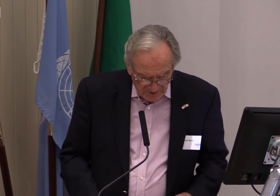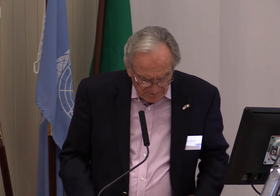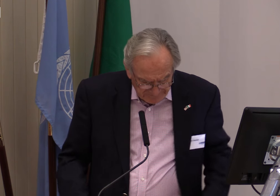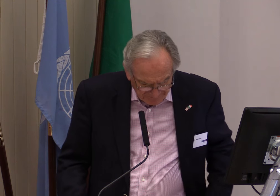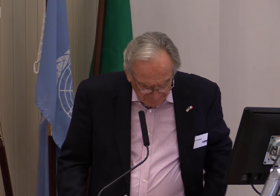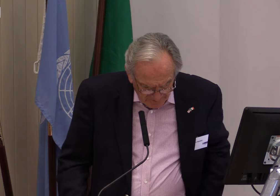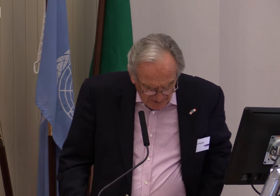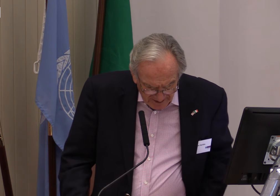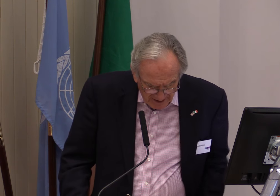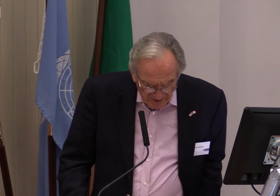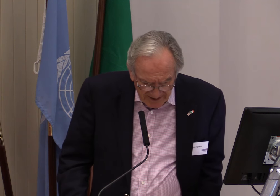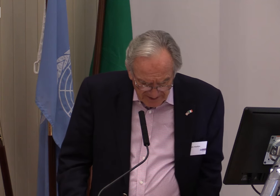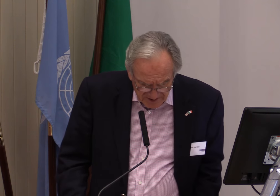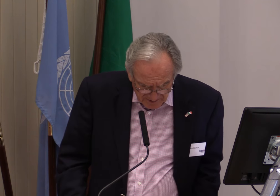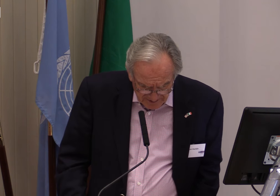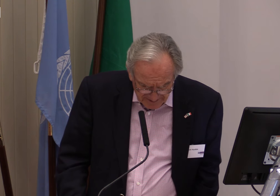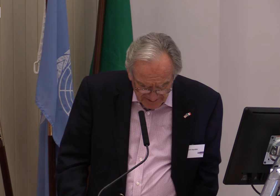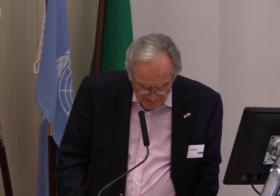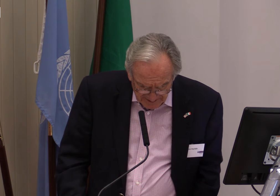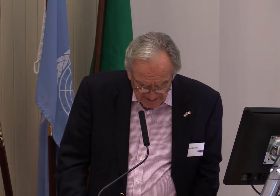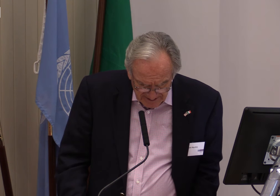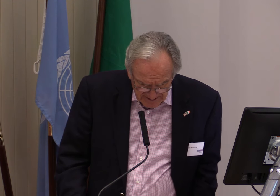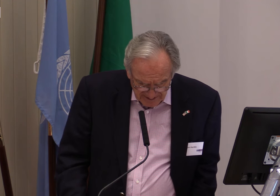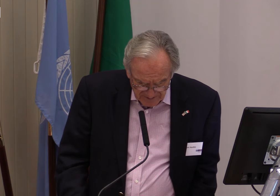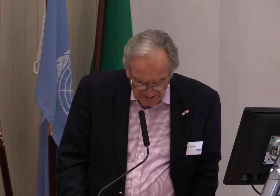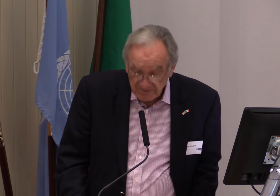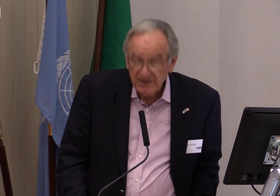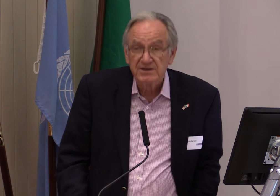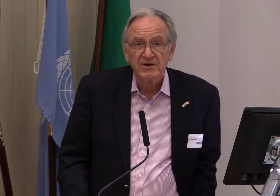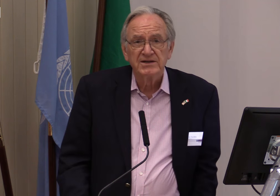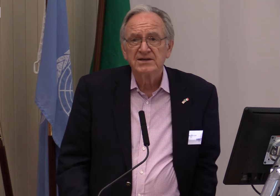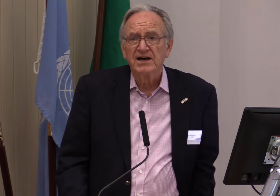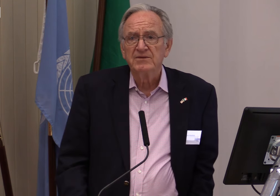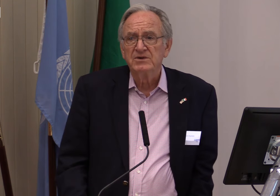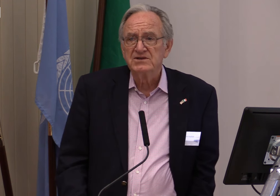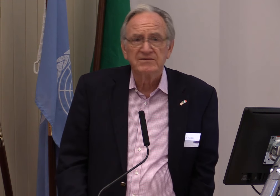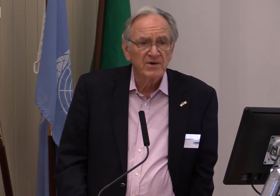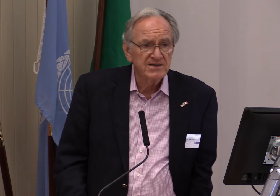So how did I get started in this? I was in the military at the time when the Civil Rights